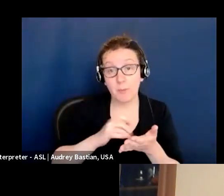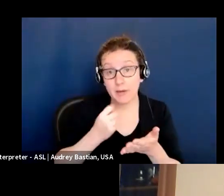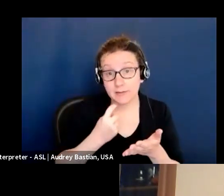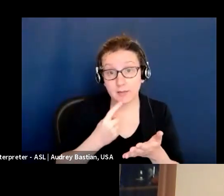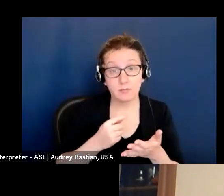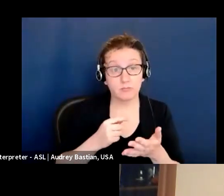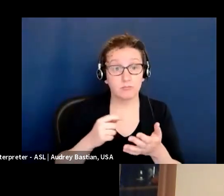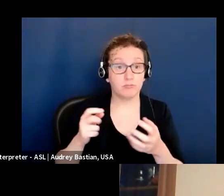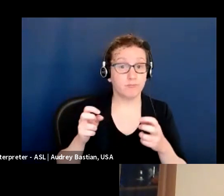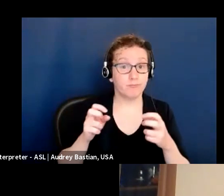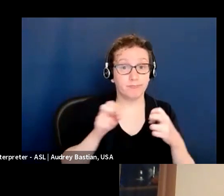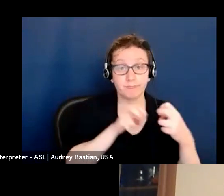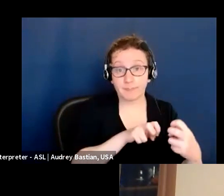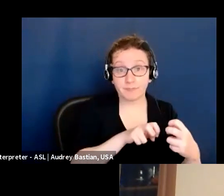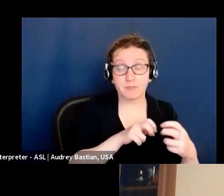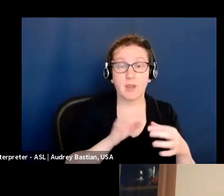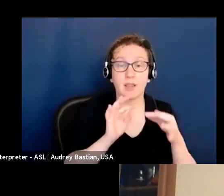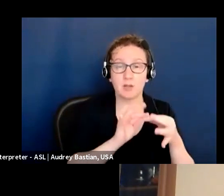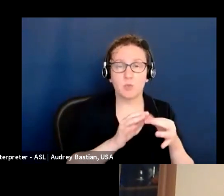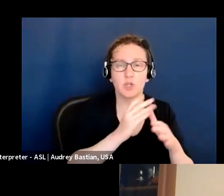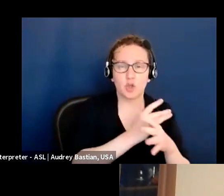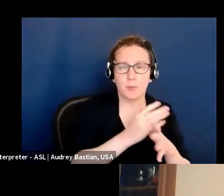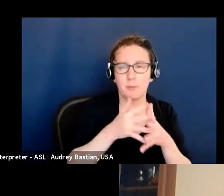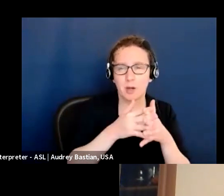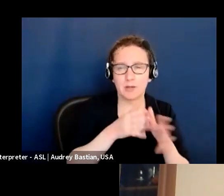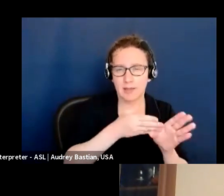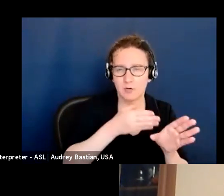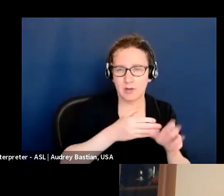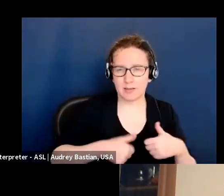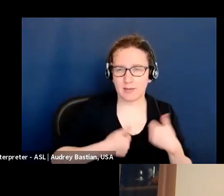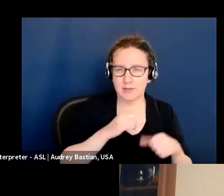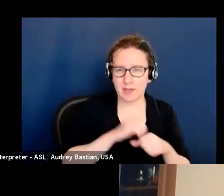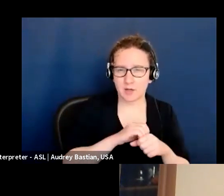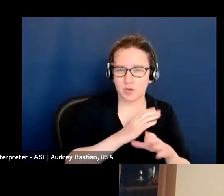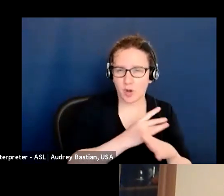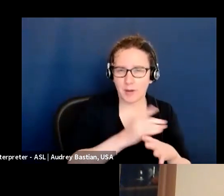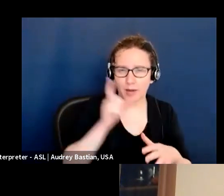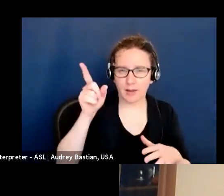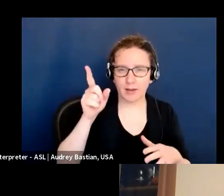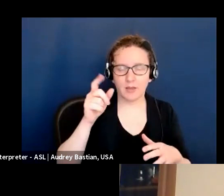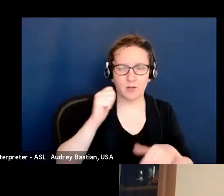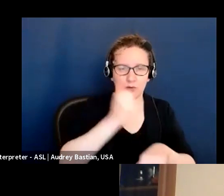connect them with a German-American psychiatrist that lives in Germany to kind of make a care plan.